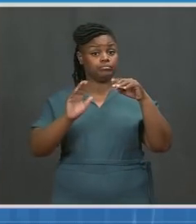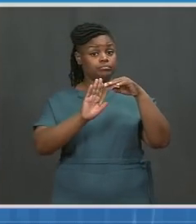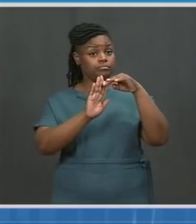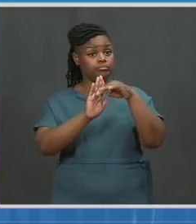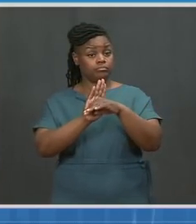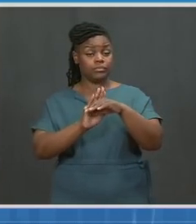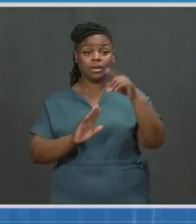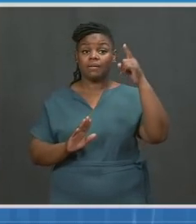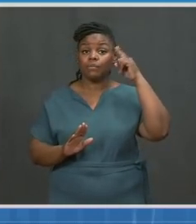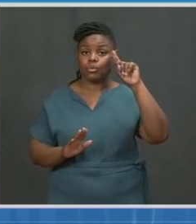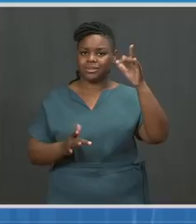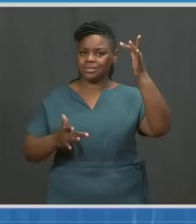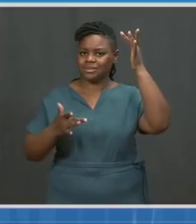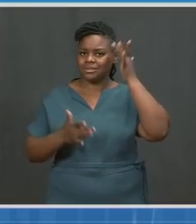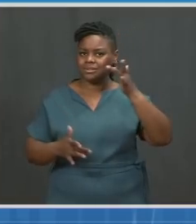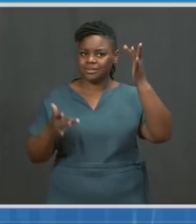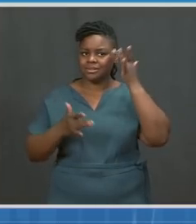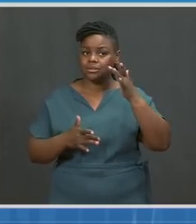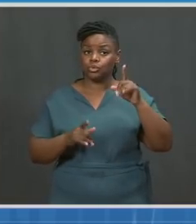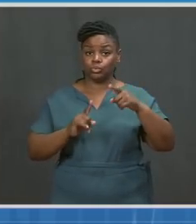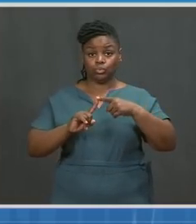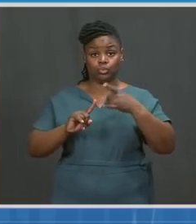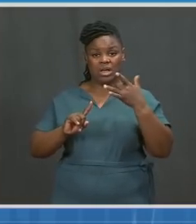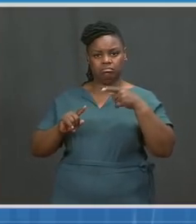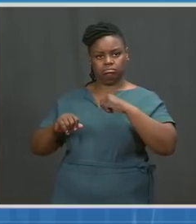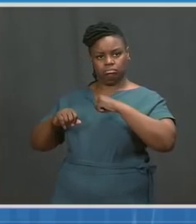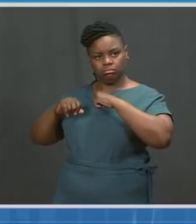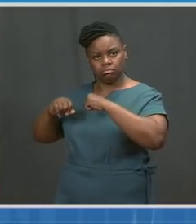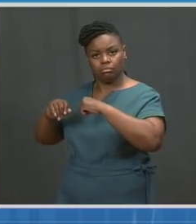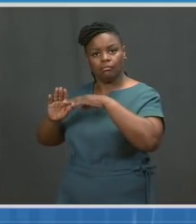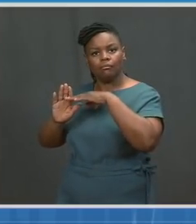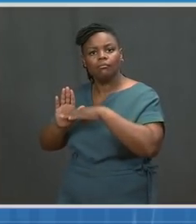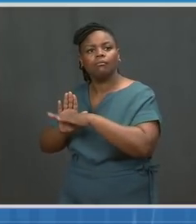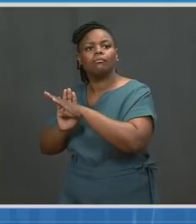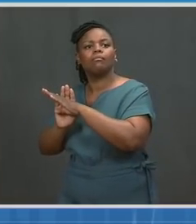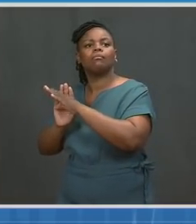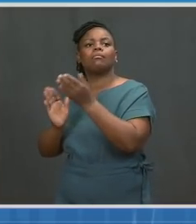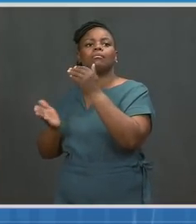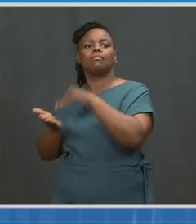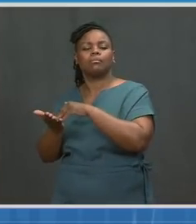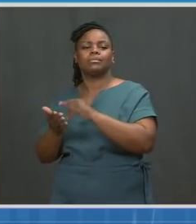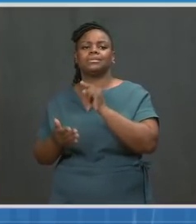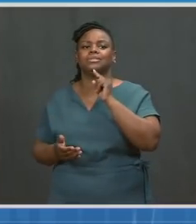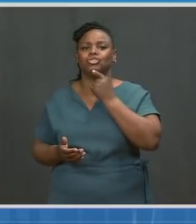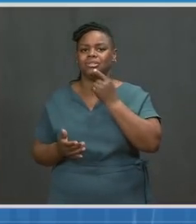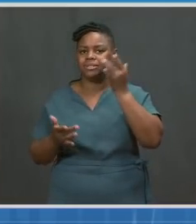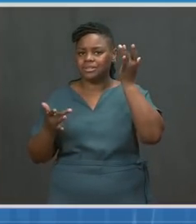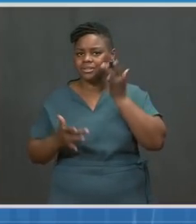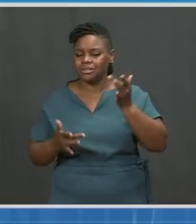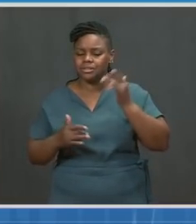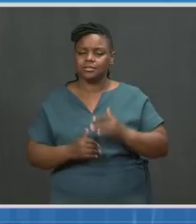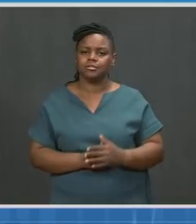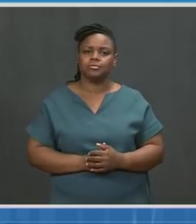there was good protection against serious disease. Next slide. Then we have the P1 --